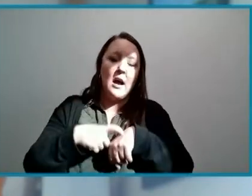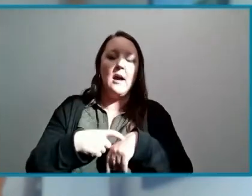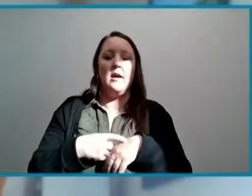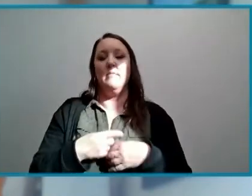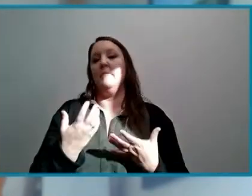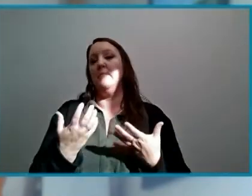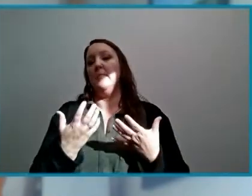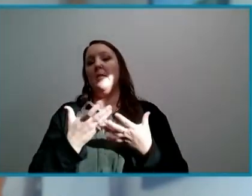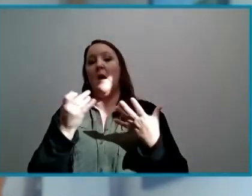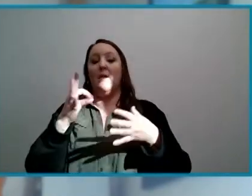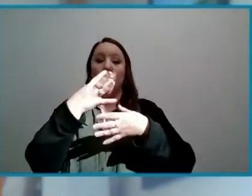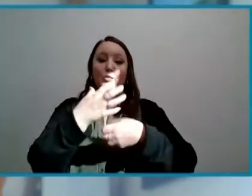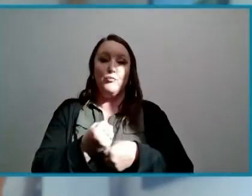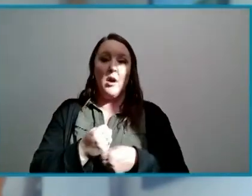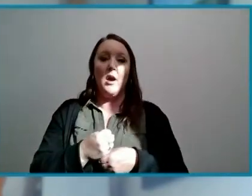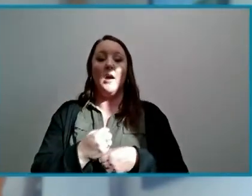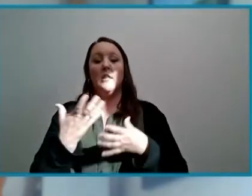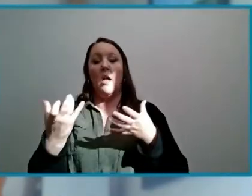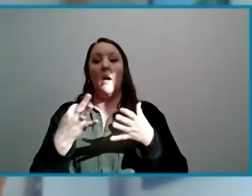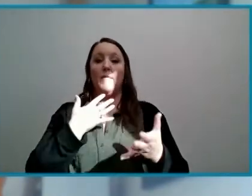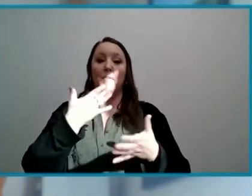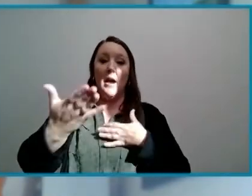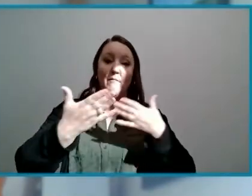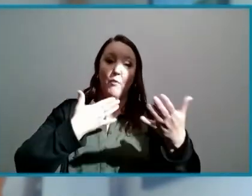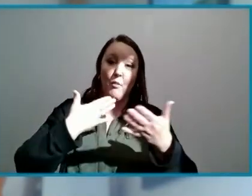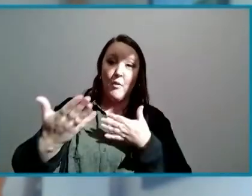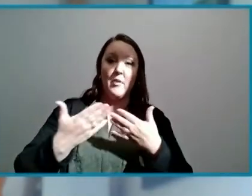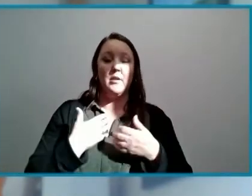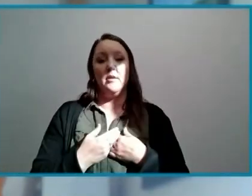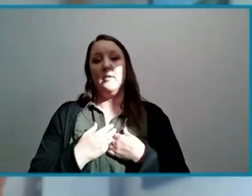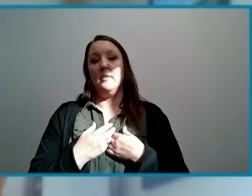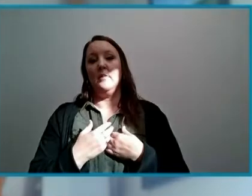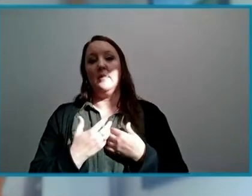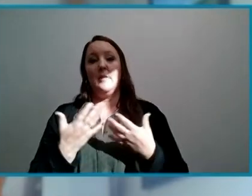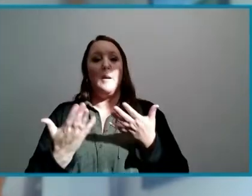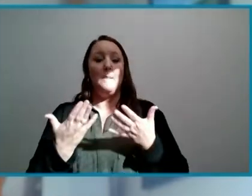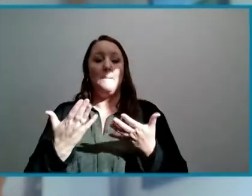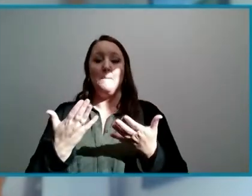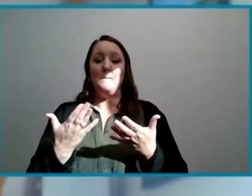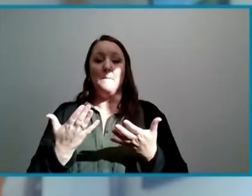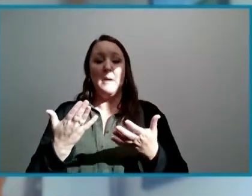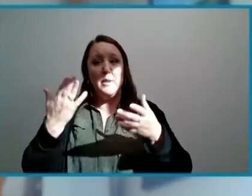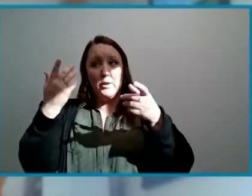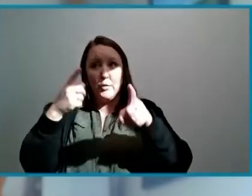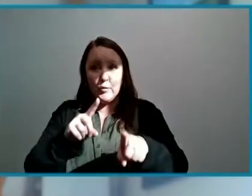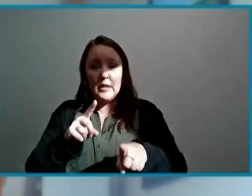a lot of back and forth. It means maybe compromising on some of your preconceived ideas of